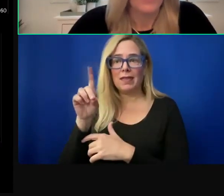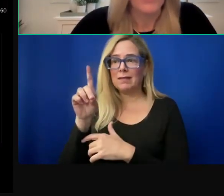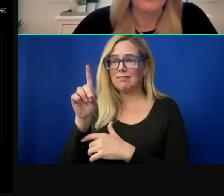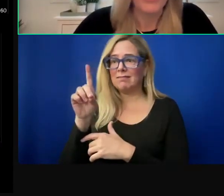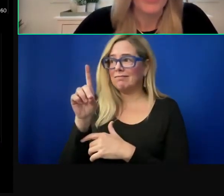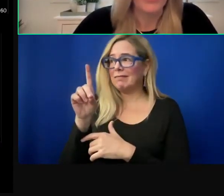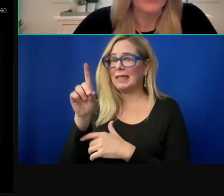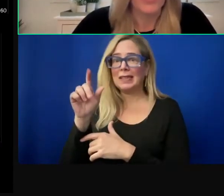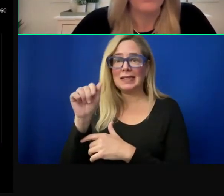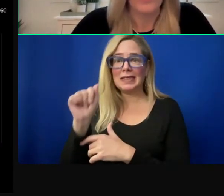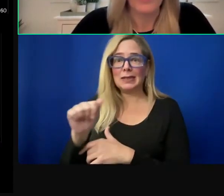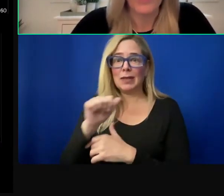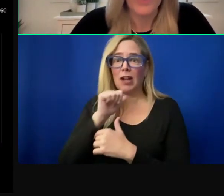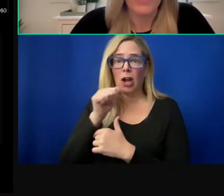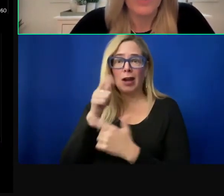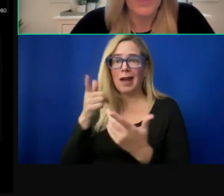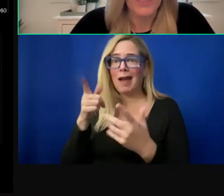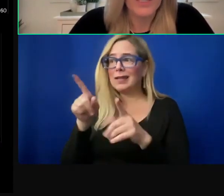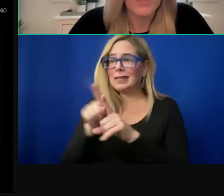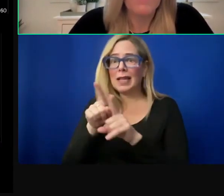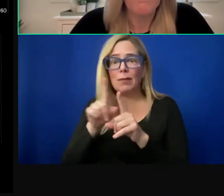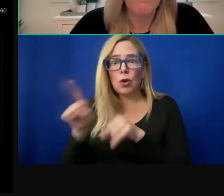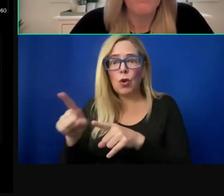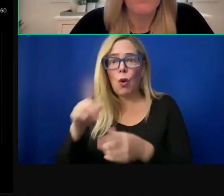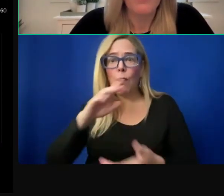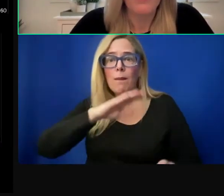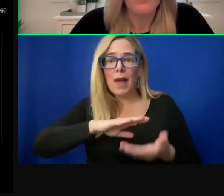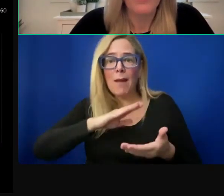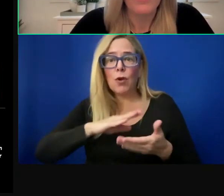a higher percentage than women without disabilities.